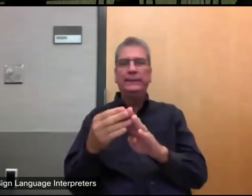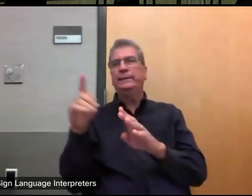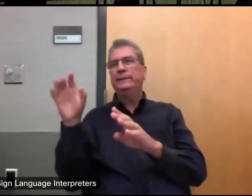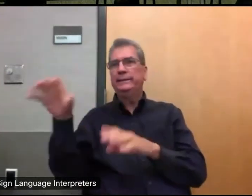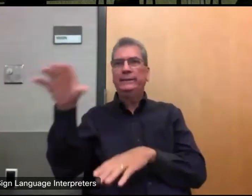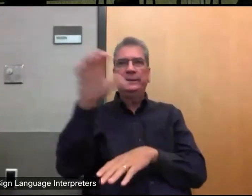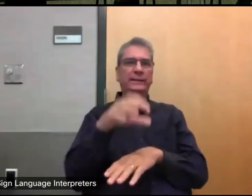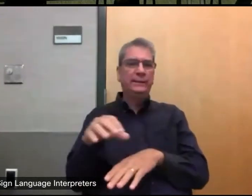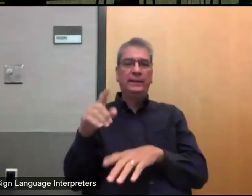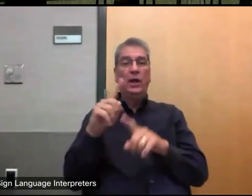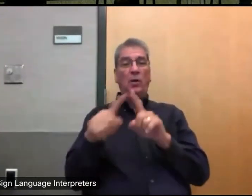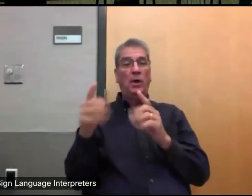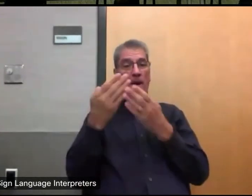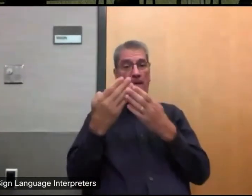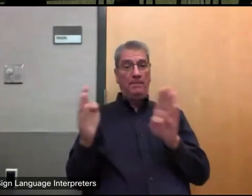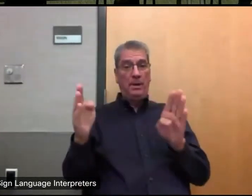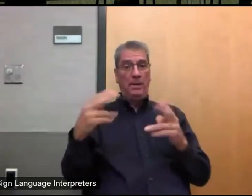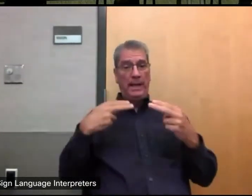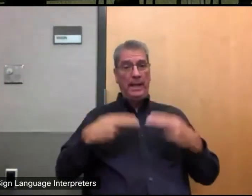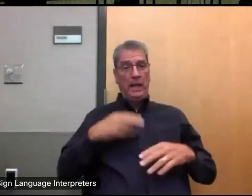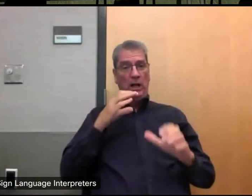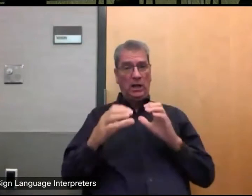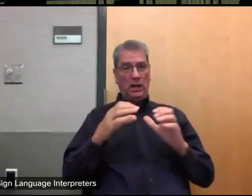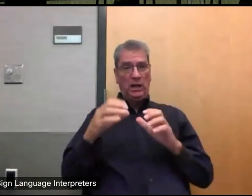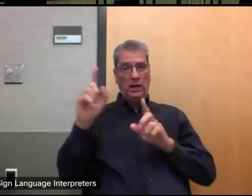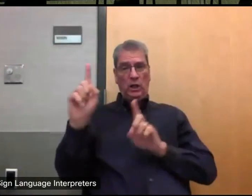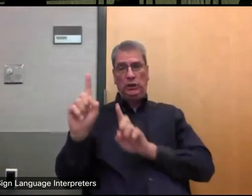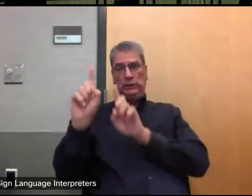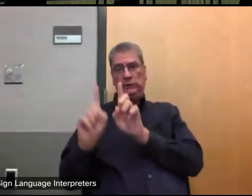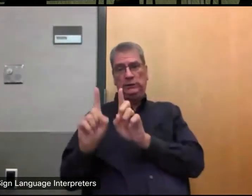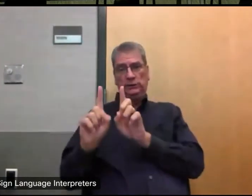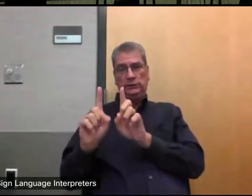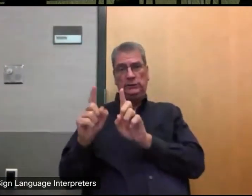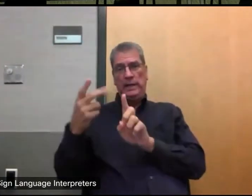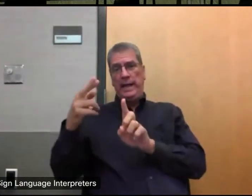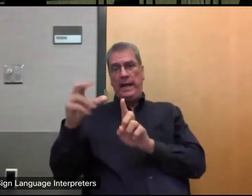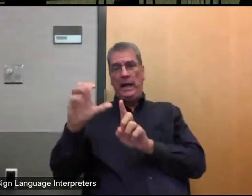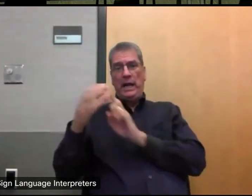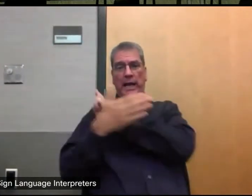And what that does for public health communicators is obviously they would be right beside there that, you know, Harris County, public health would be standing right next to the county